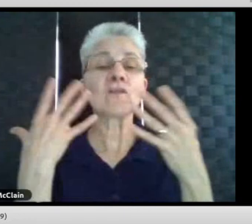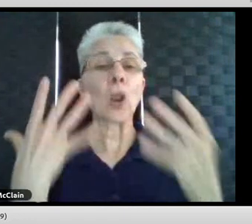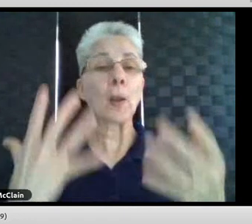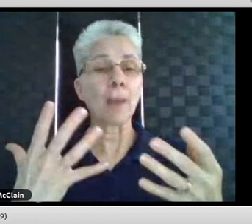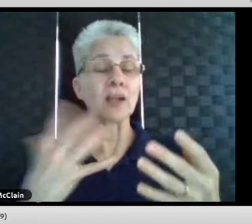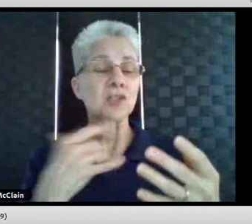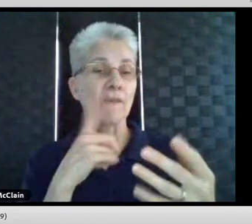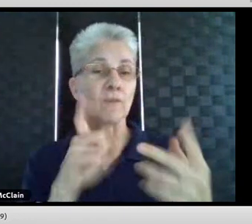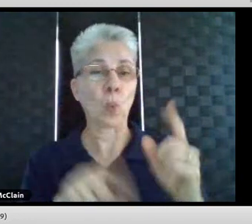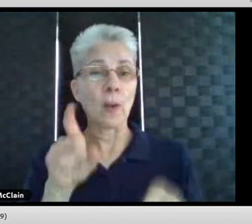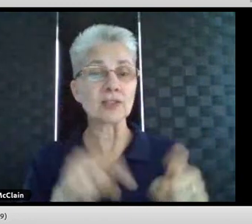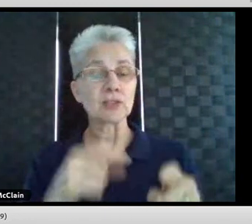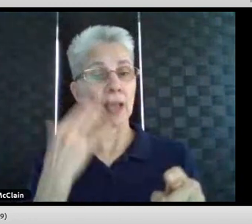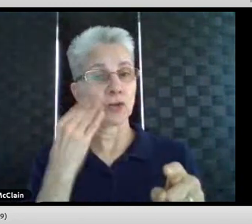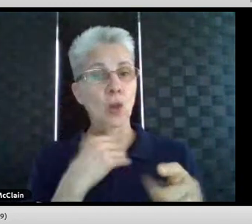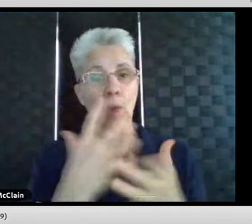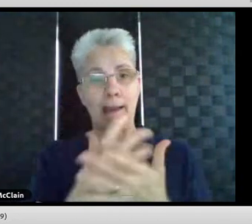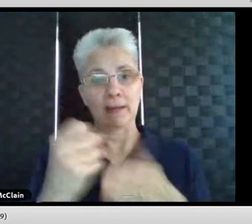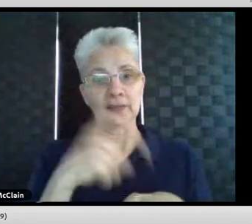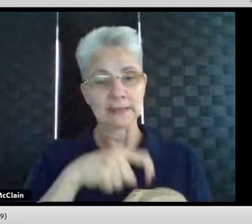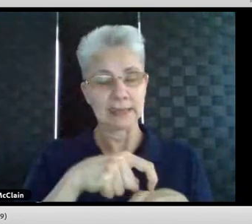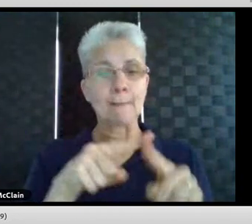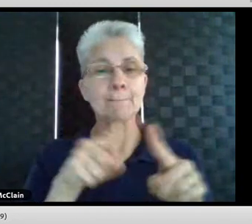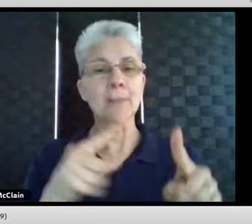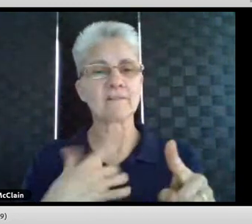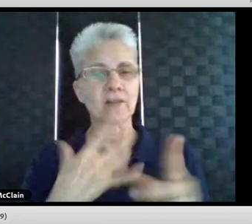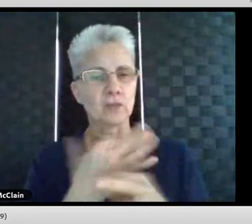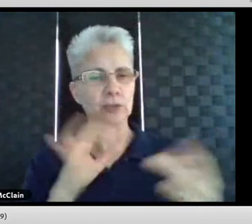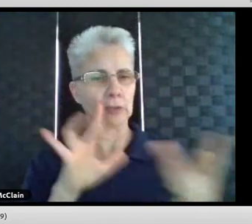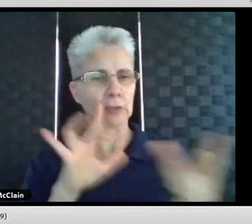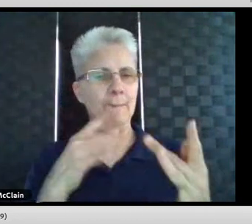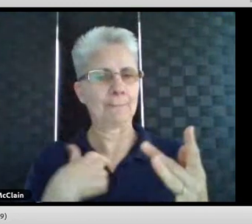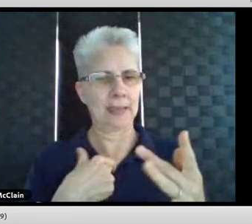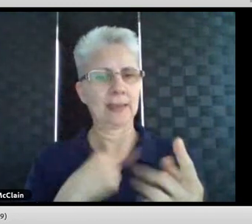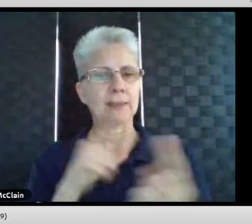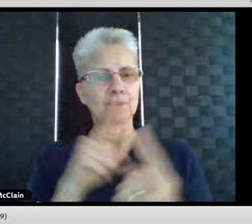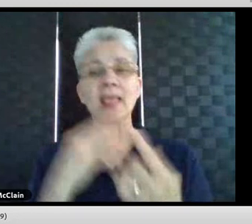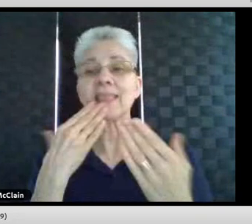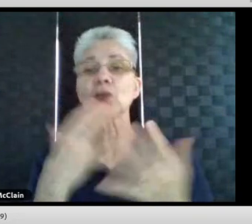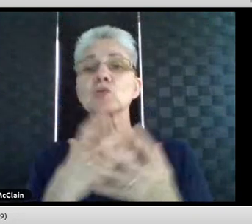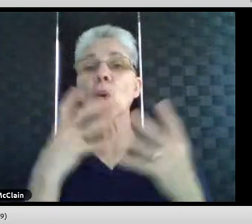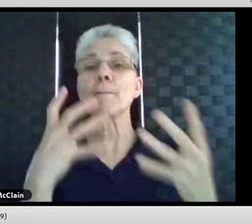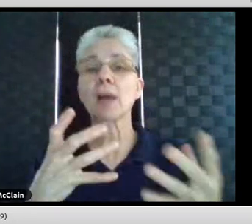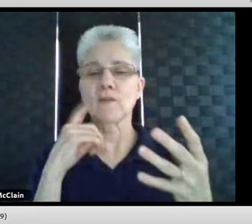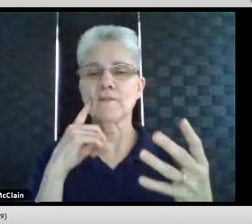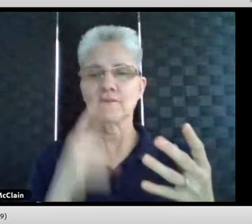If you have any questions, I know we're out of time, but feel free to contact me directly. Thank you, guys, so much for being here,